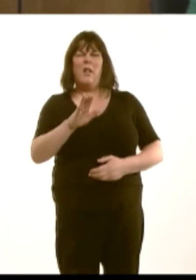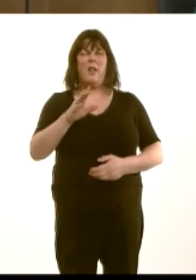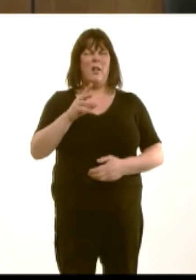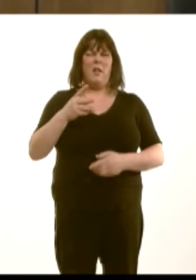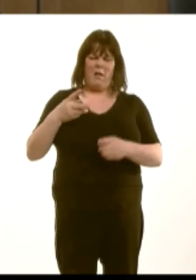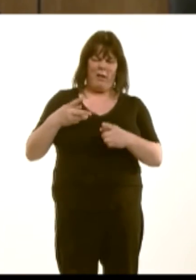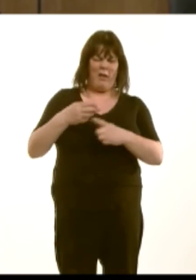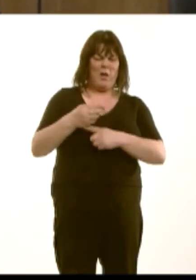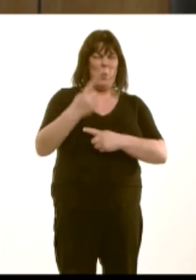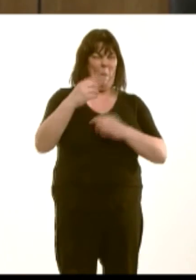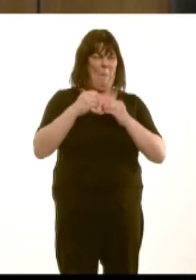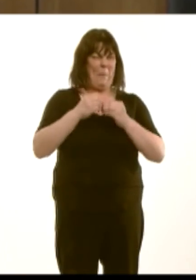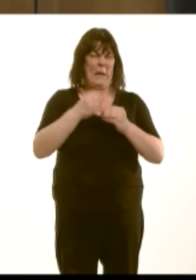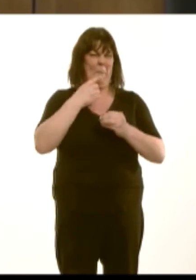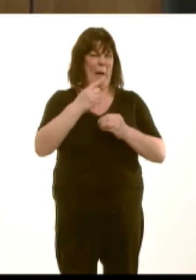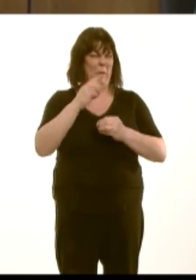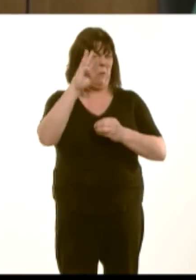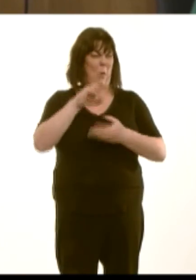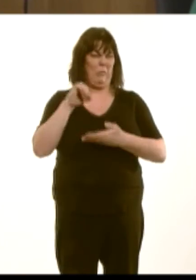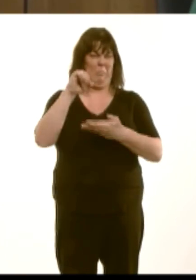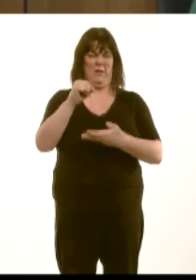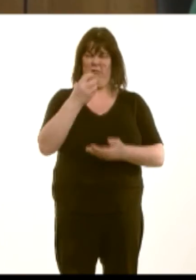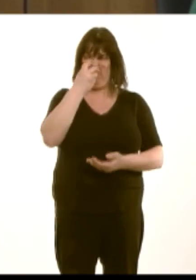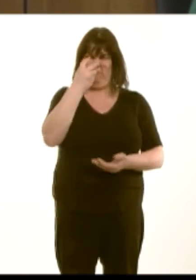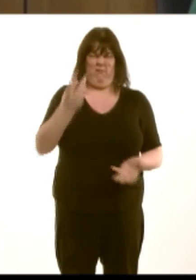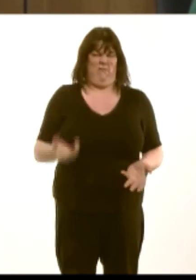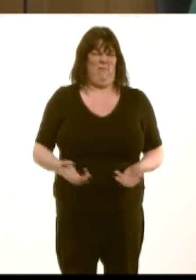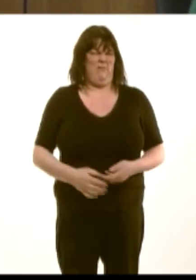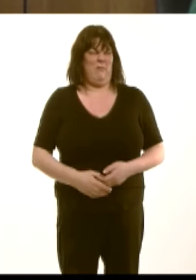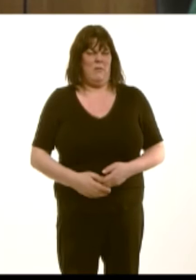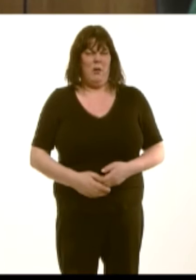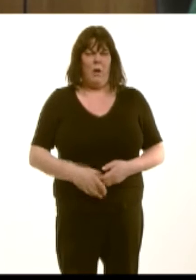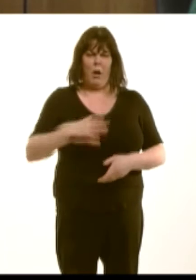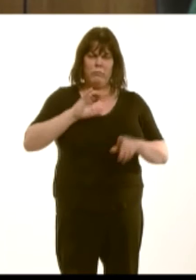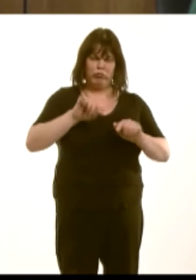of cuts to the Welsh budget is nonsense, and I would challenge the leader of Plaid Cymruóshe